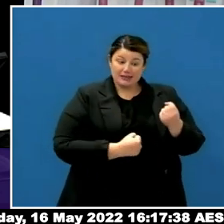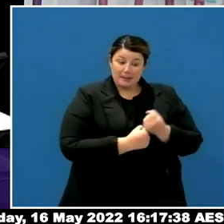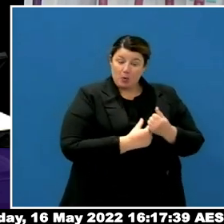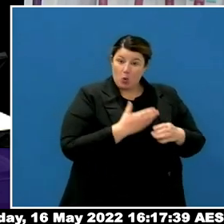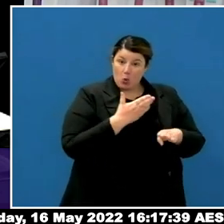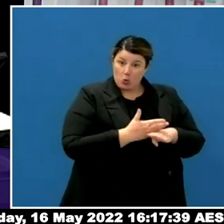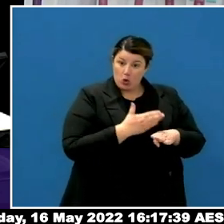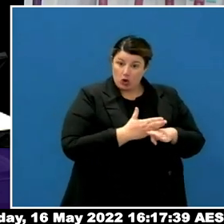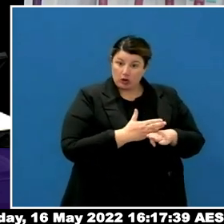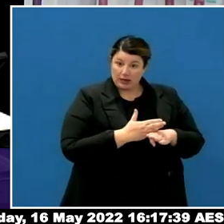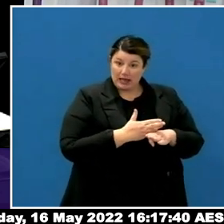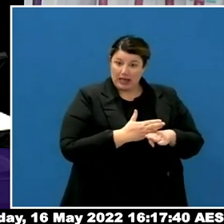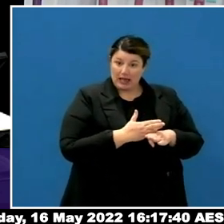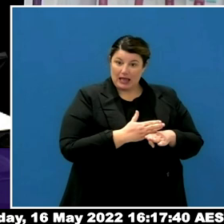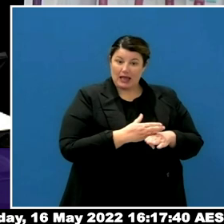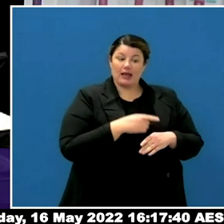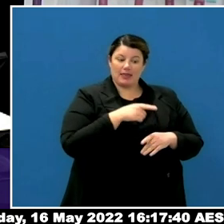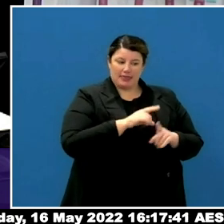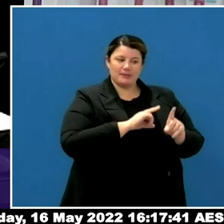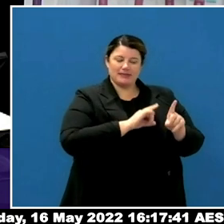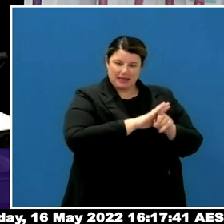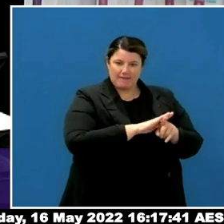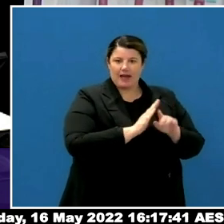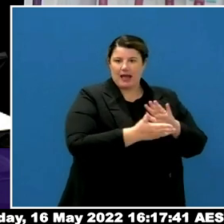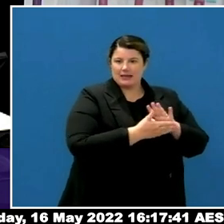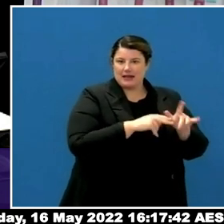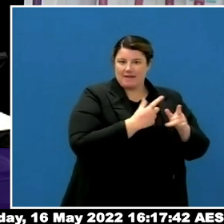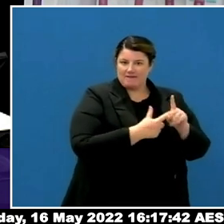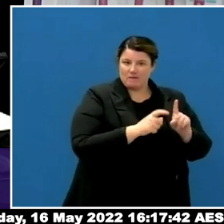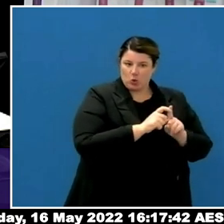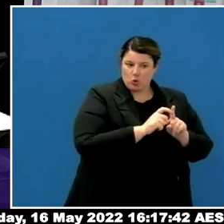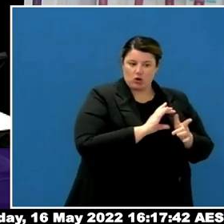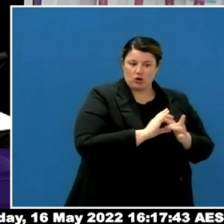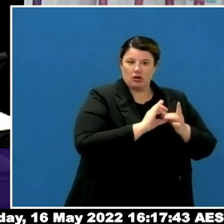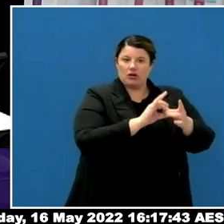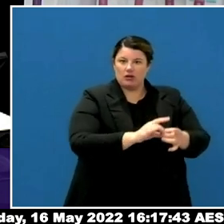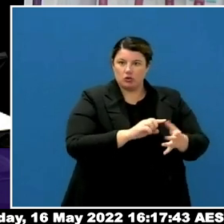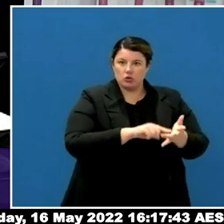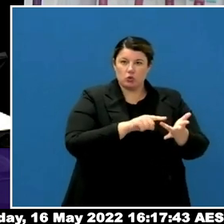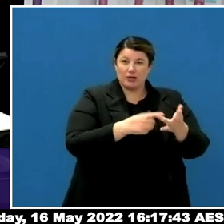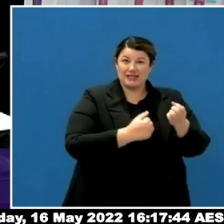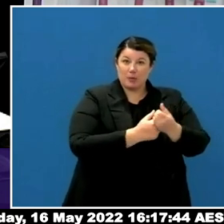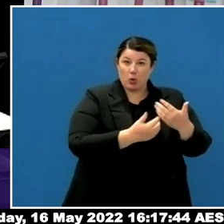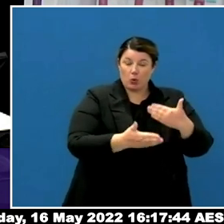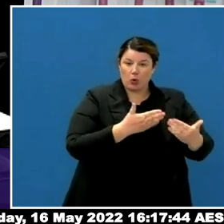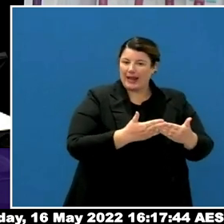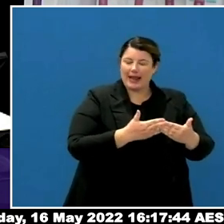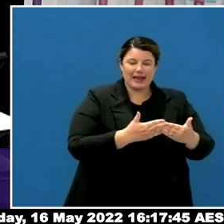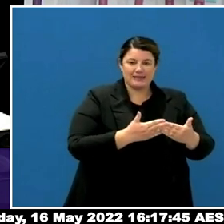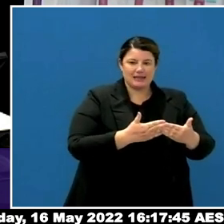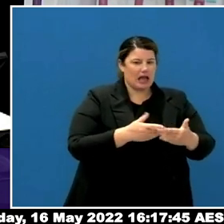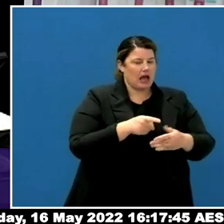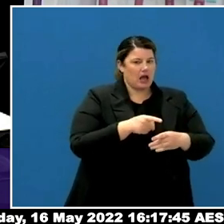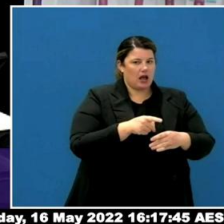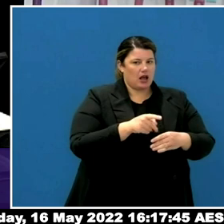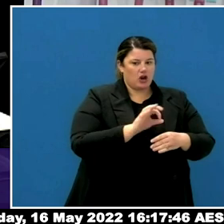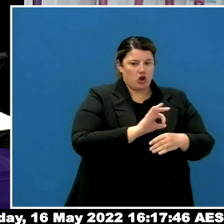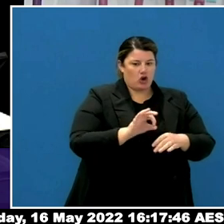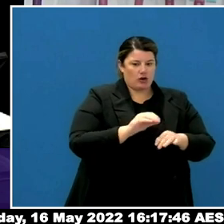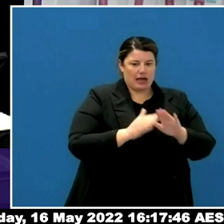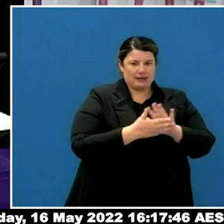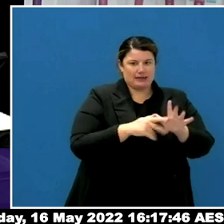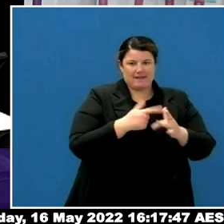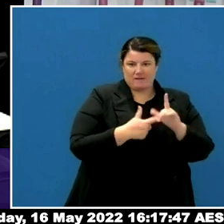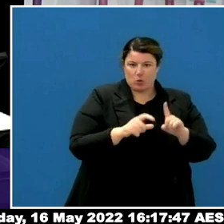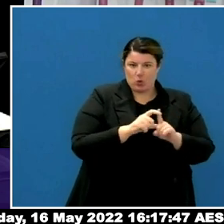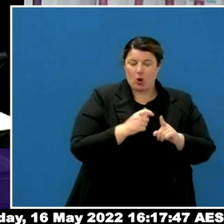Lifestyle Assistant. So I just wanted to make sure that you didn't think that it was